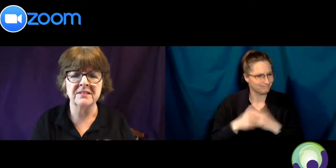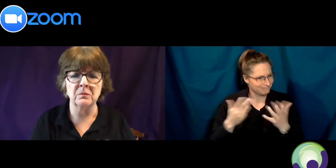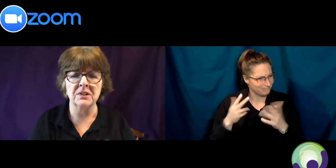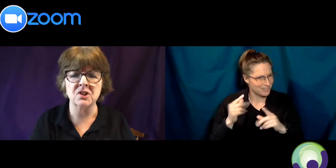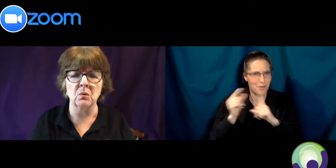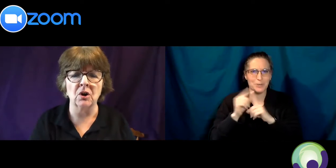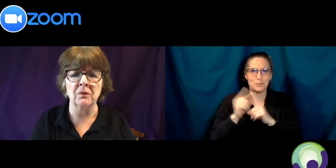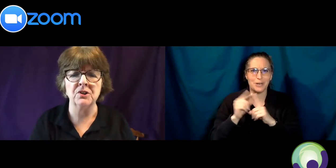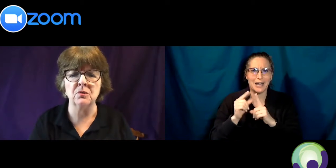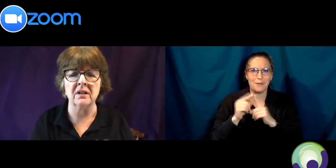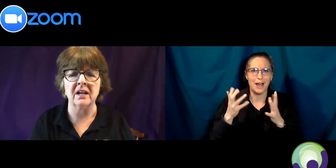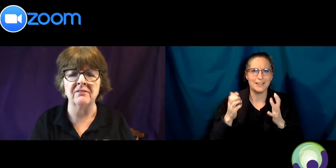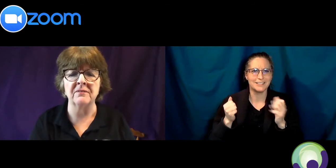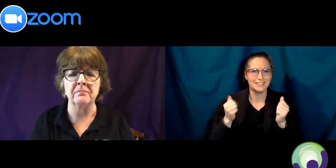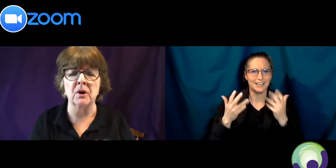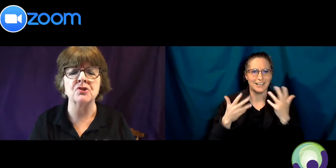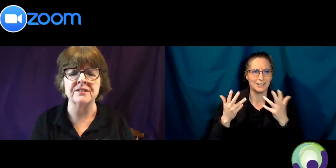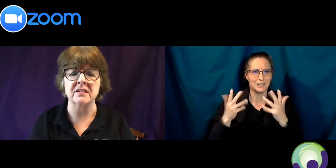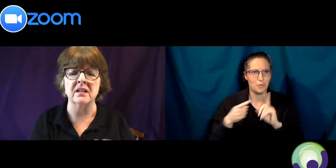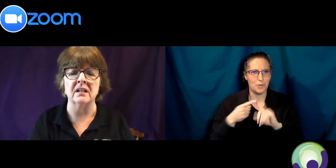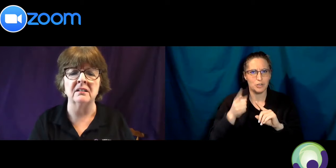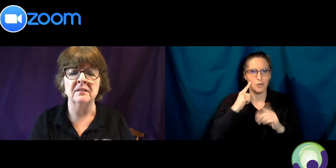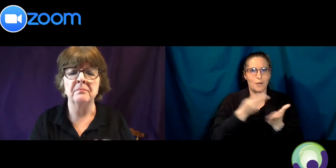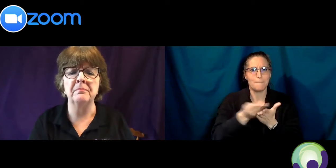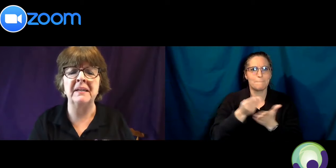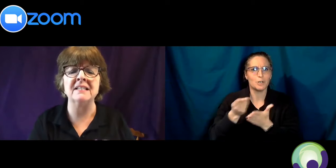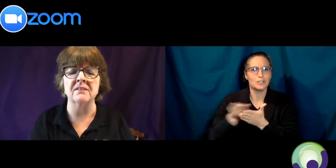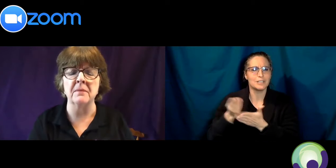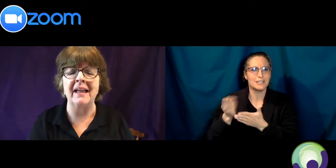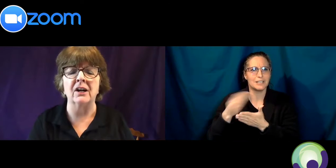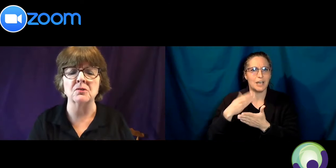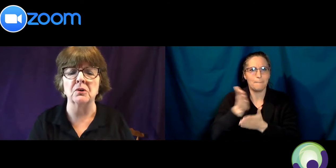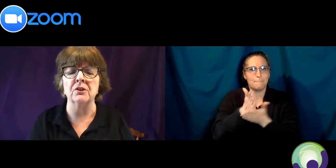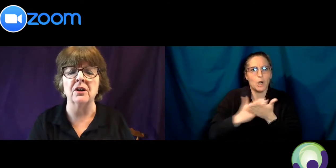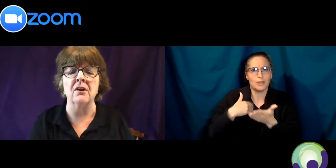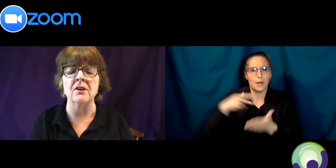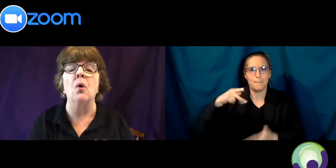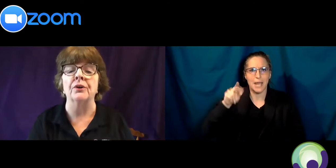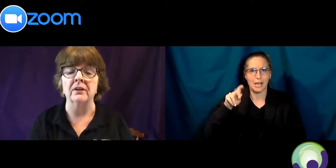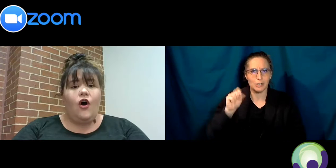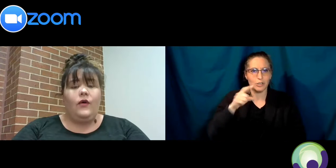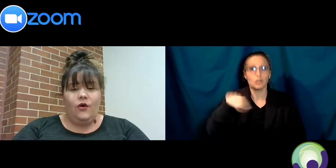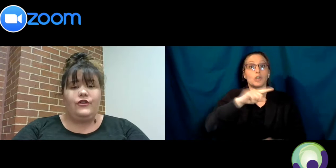What's the word when you have purchased the piece of the Packers....where you're an owner?